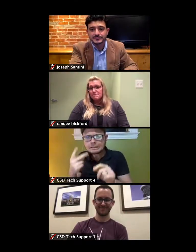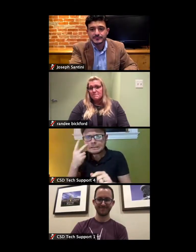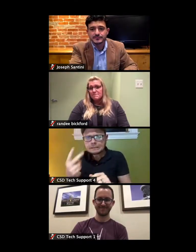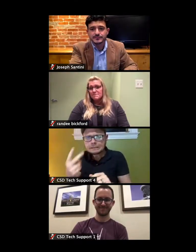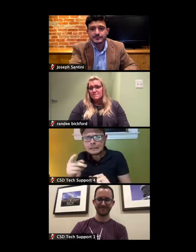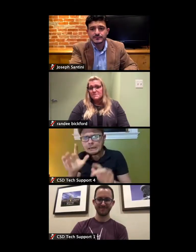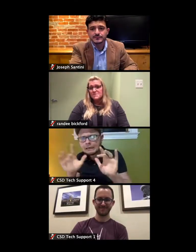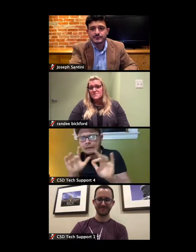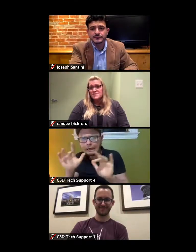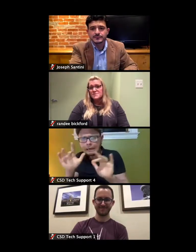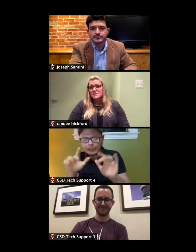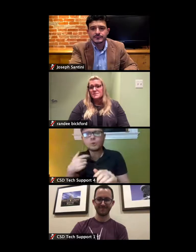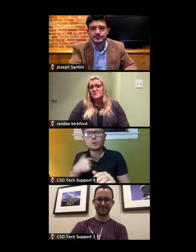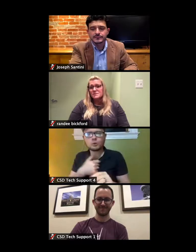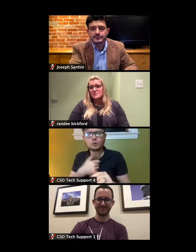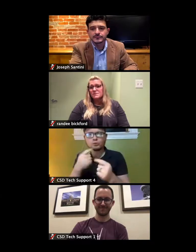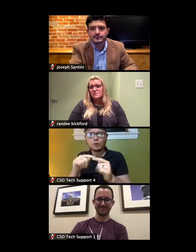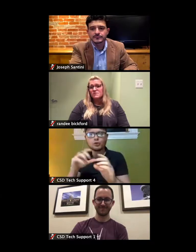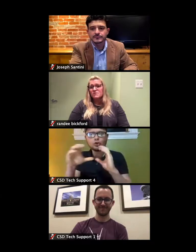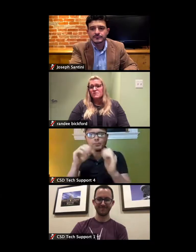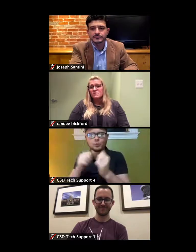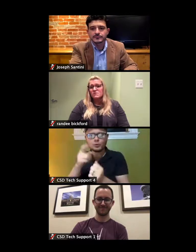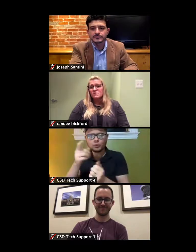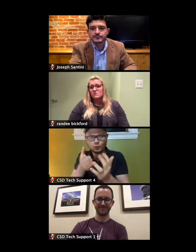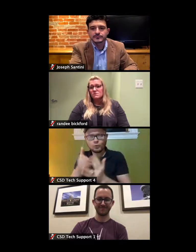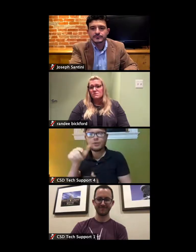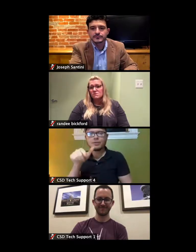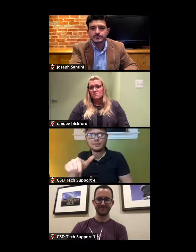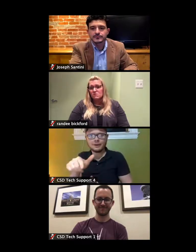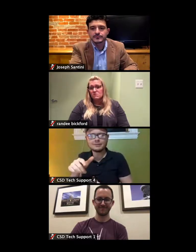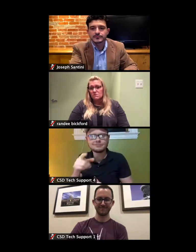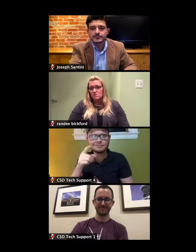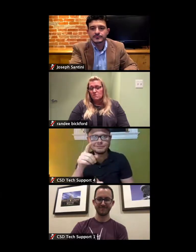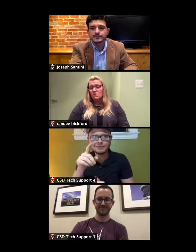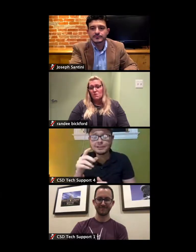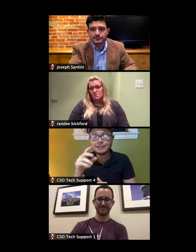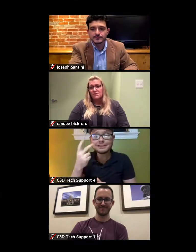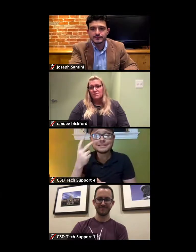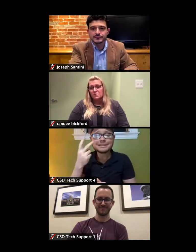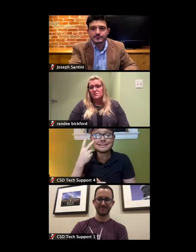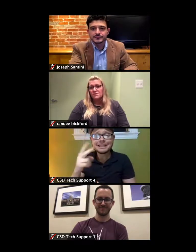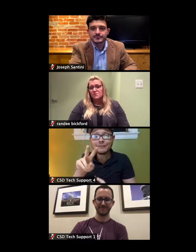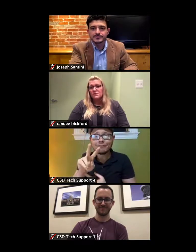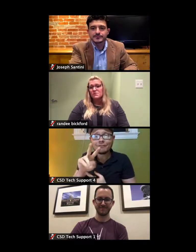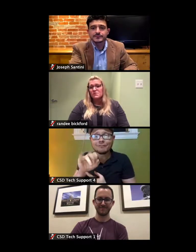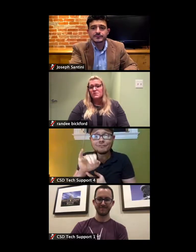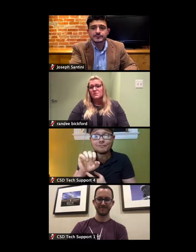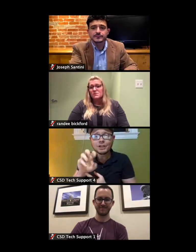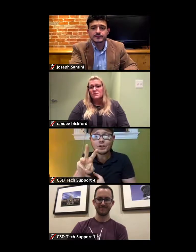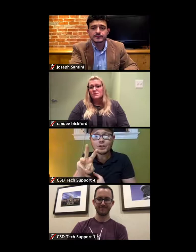please feel free to chat something in the chat box. If you type that in there, we'll be able to address that at that point,